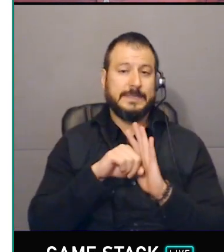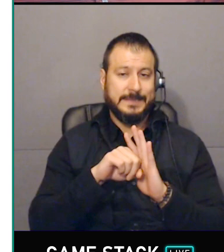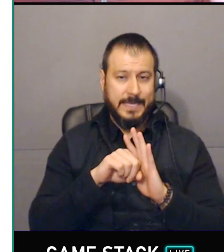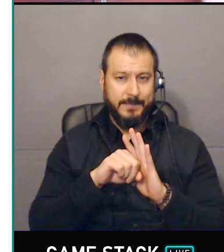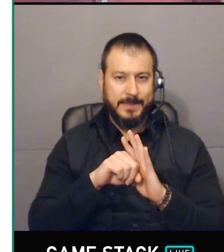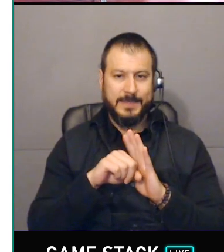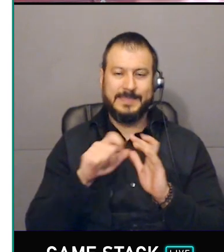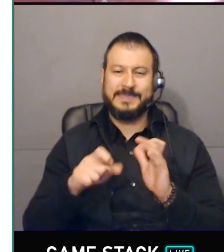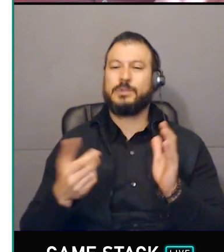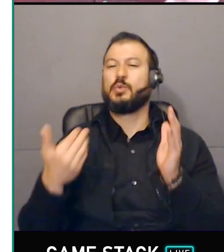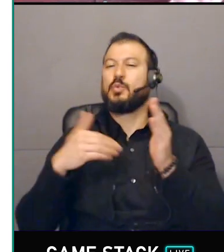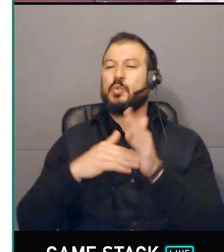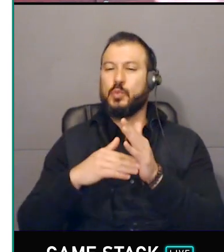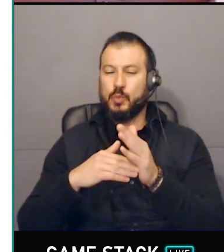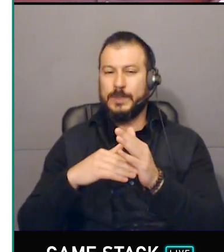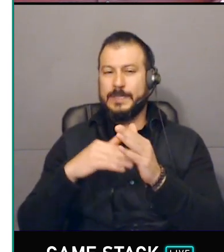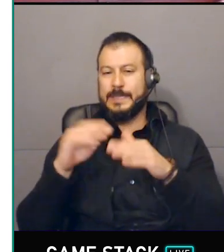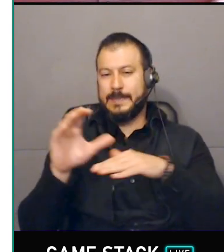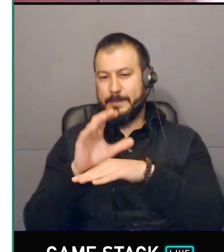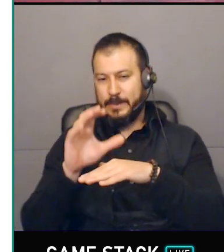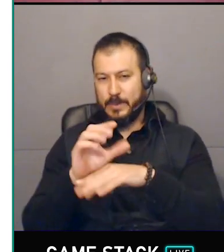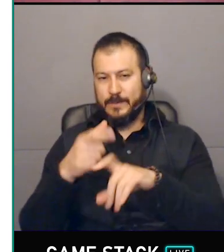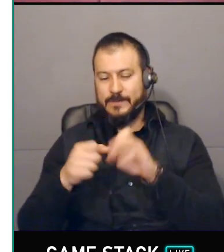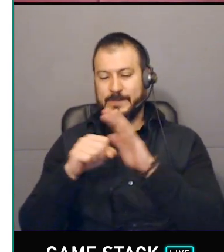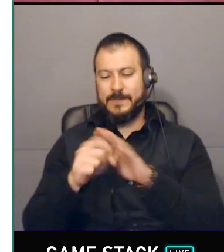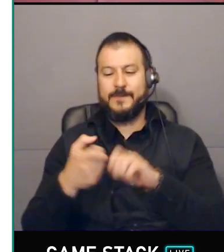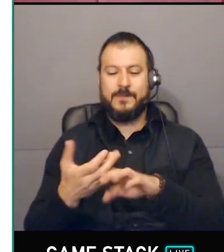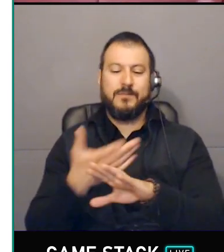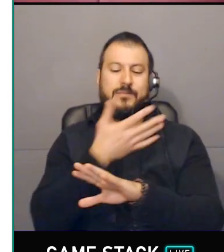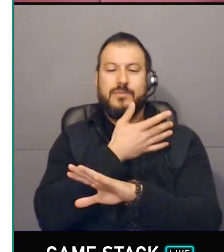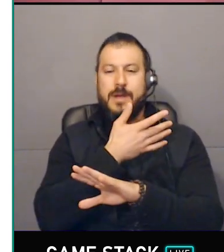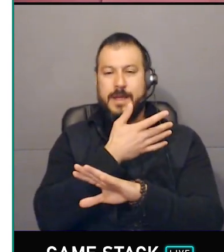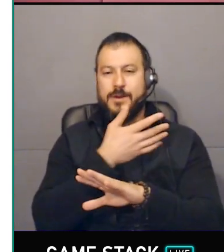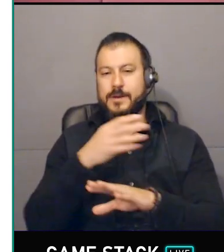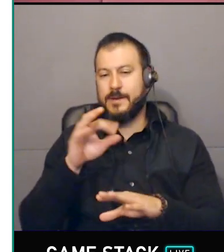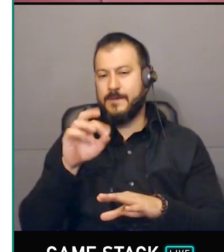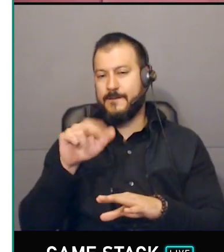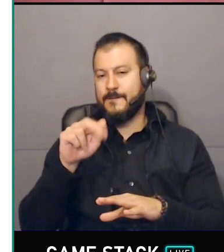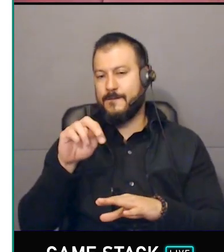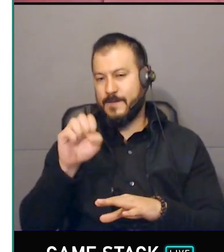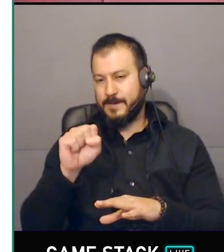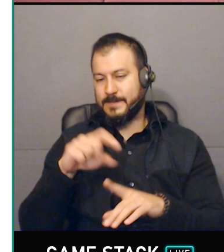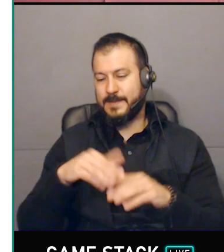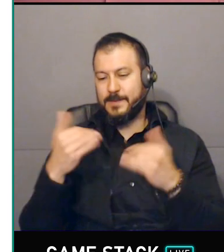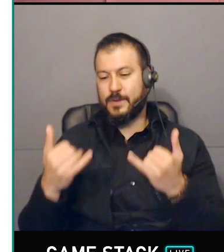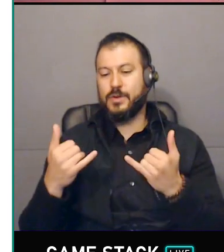we need to recompute samples from prior frames or from adjacent pixels at the current pixel,